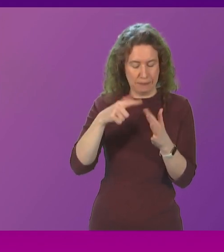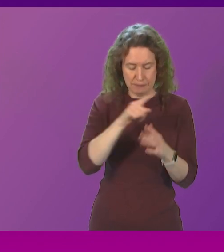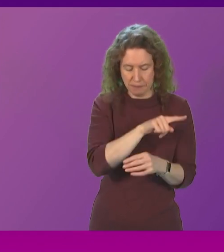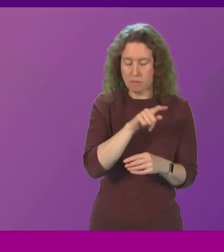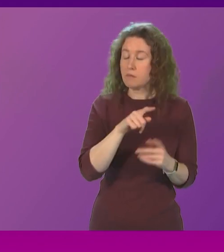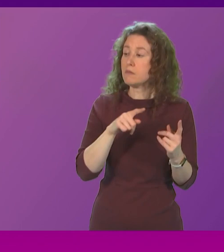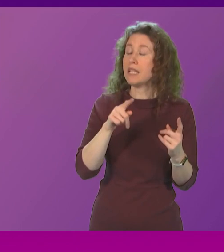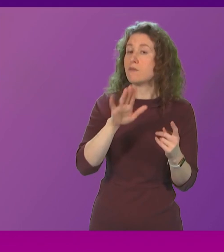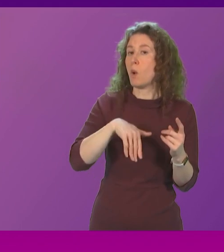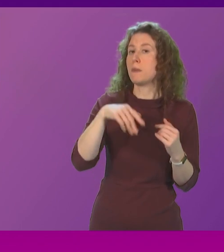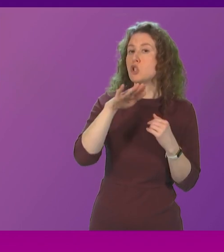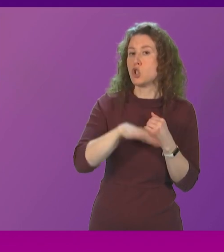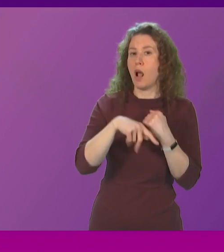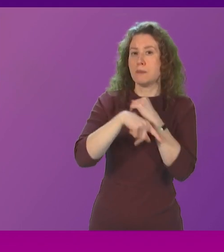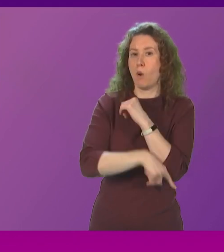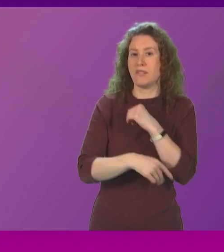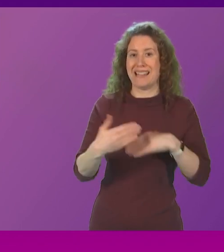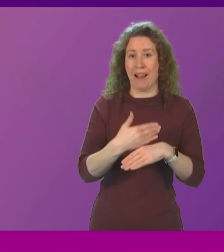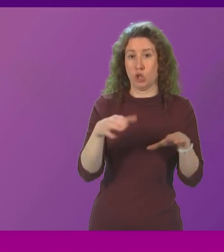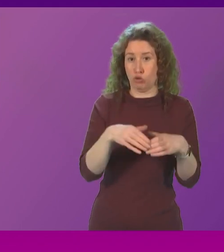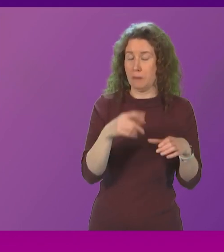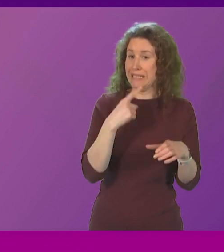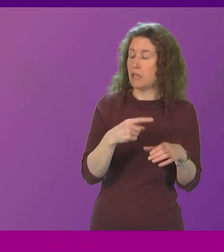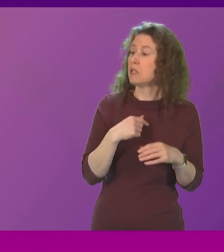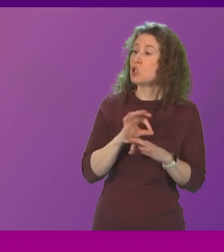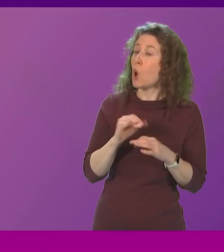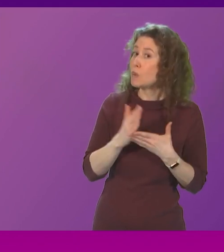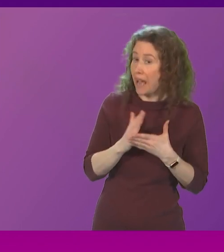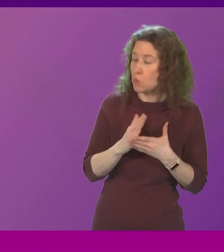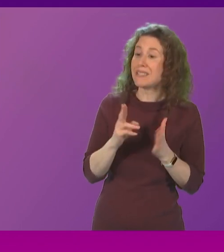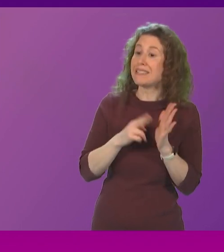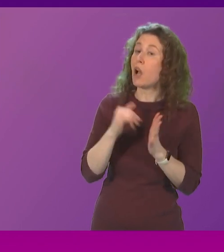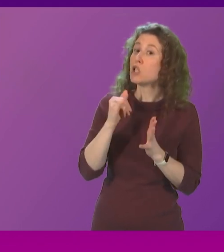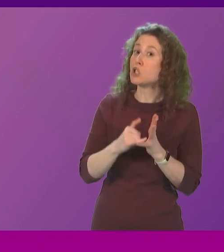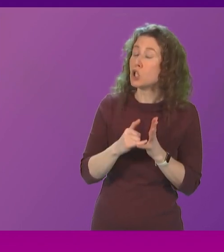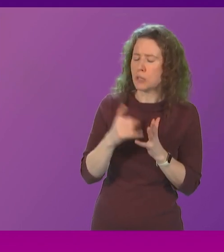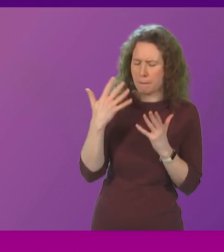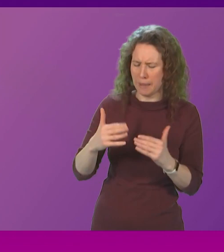Action Group, who is known to members right across the chamber. He said: “There should be no doubt Nicola Sturgeon has made huge progress putting in place the